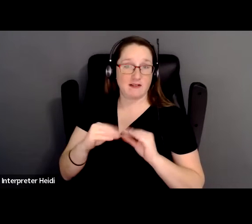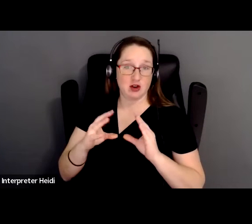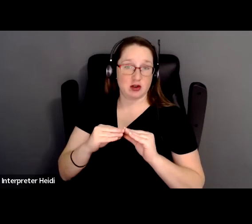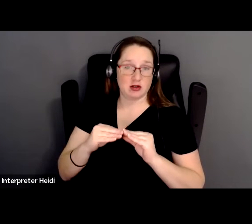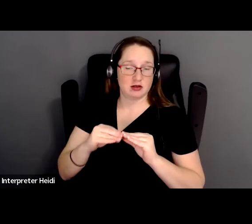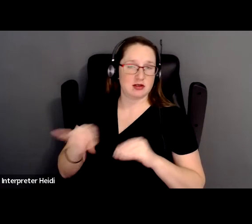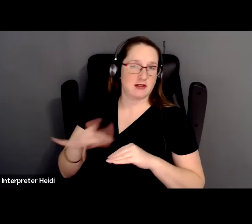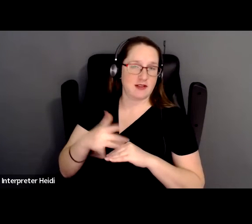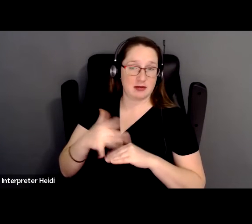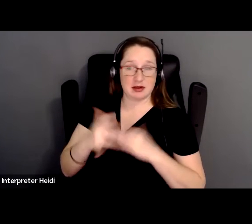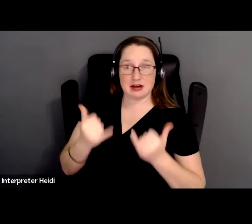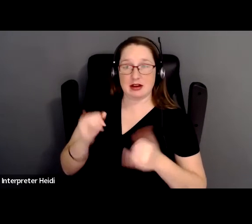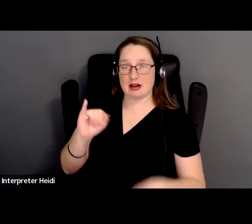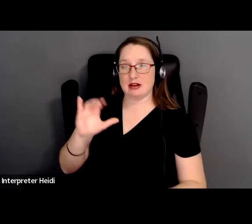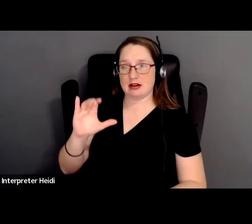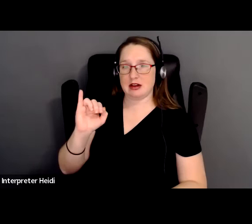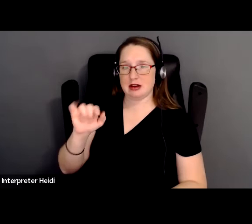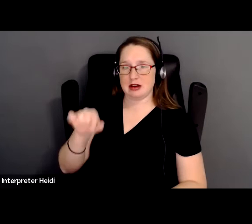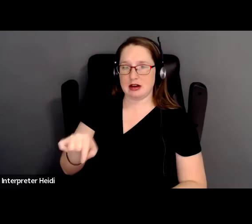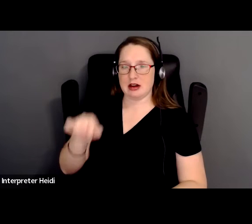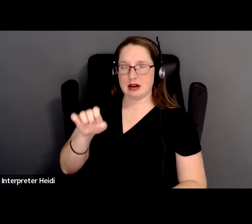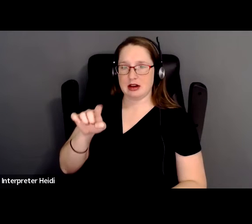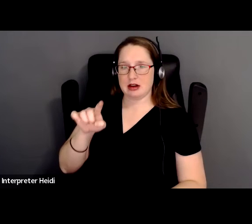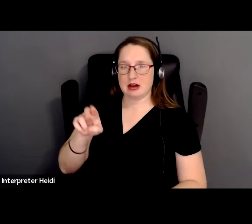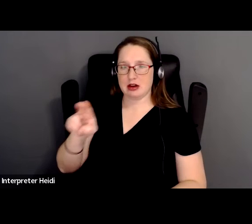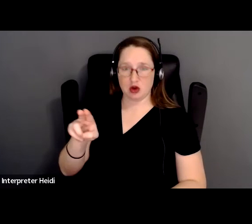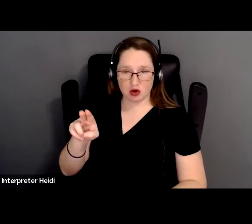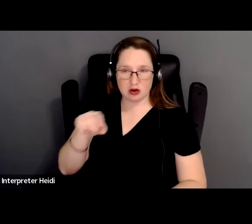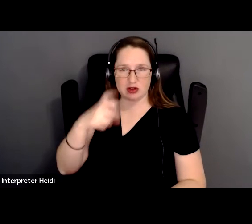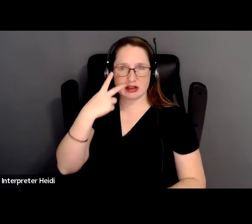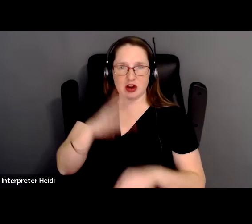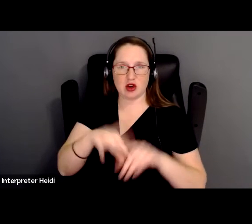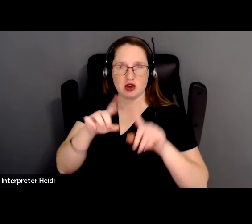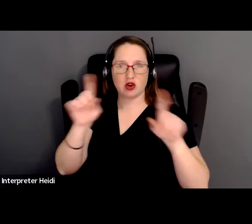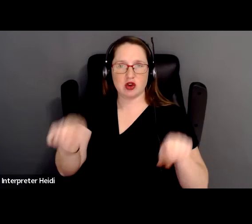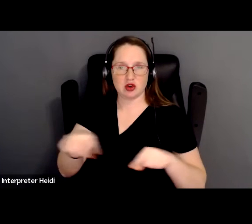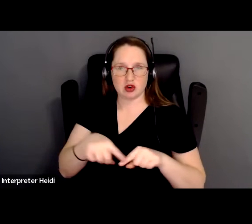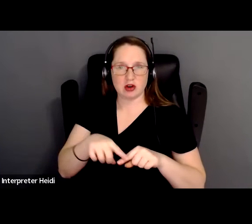available now at Ici, Dom Edu, which is what you're seeing on your screen other resources.